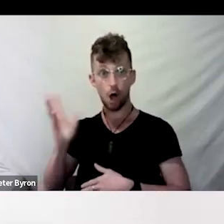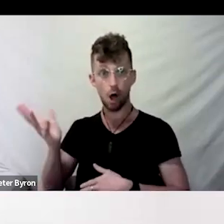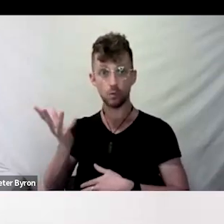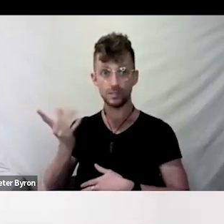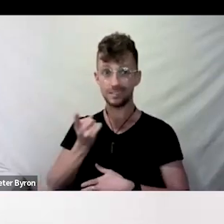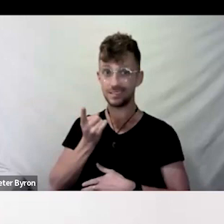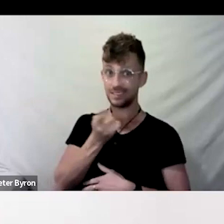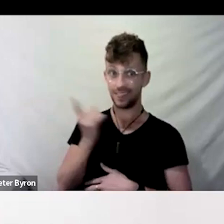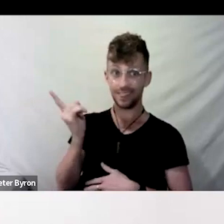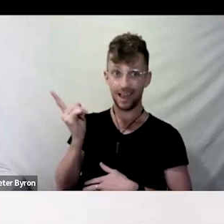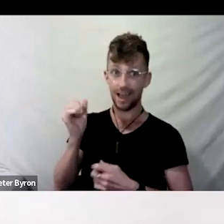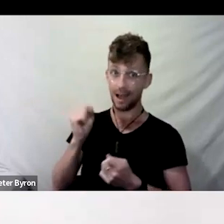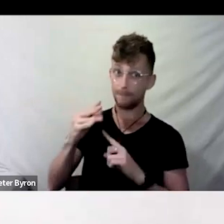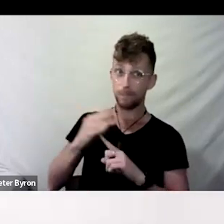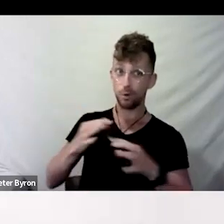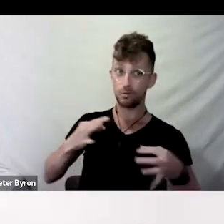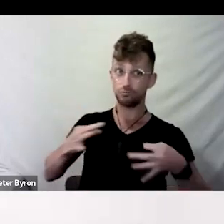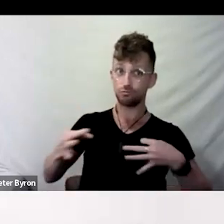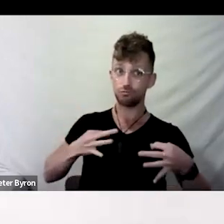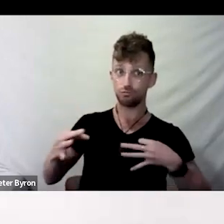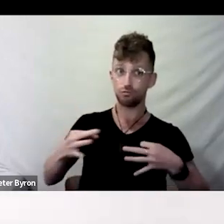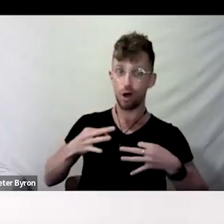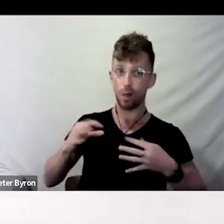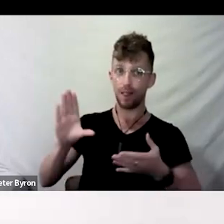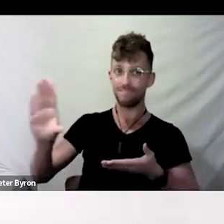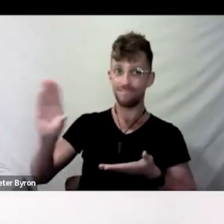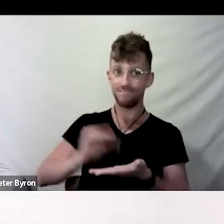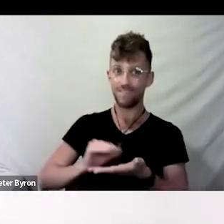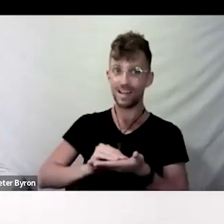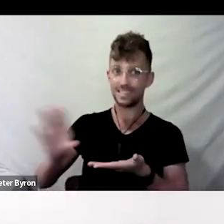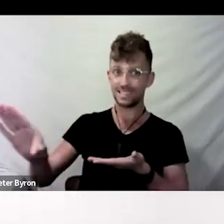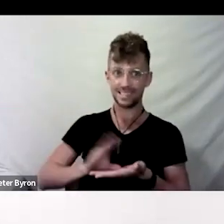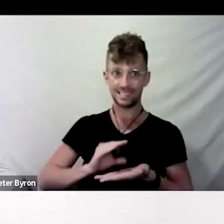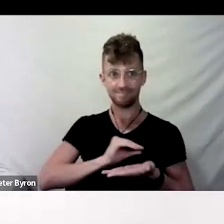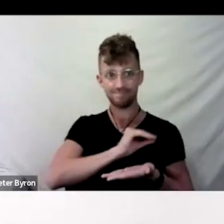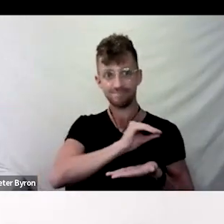in administering funds and supporting IF recipients to use their funding